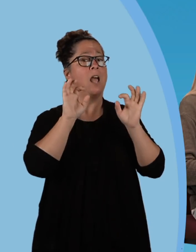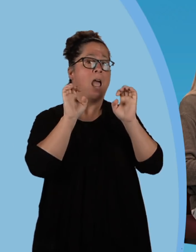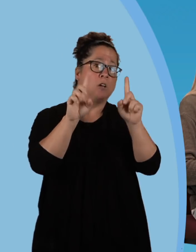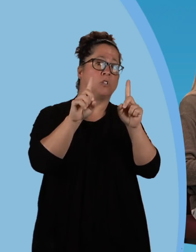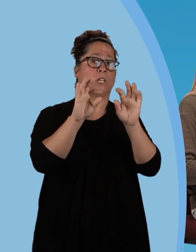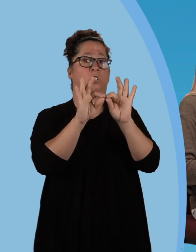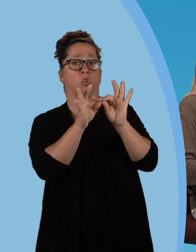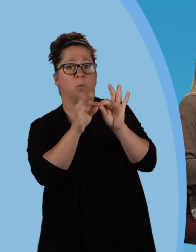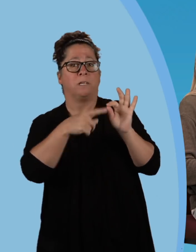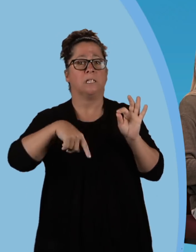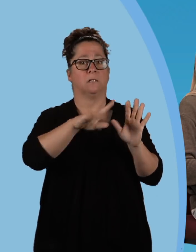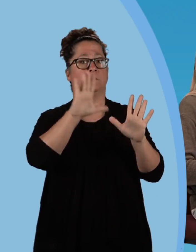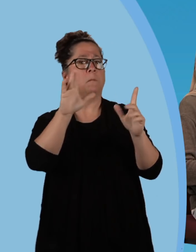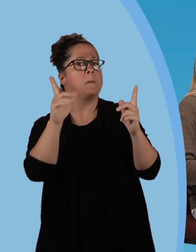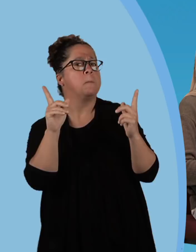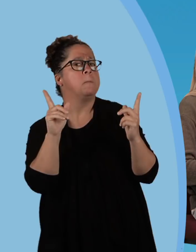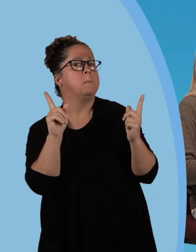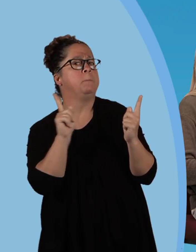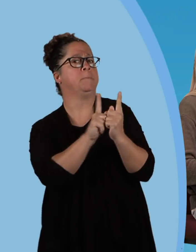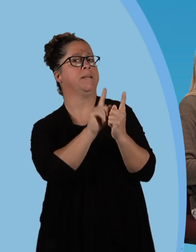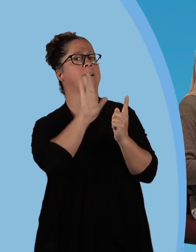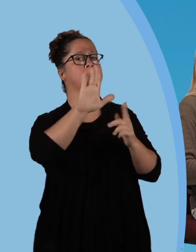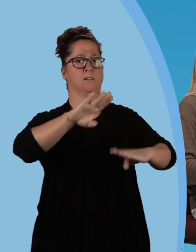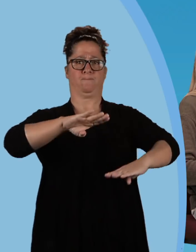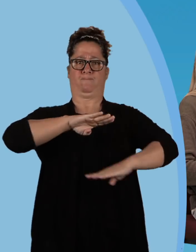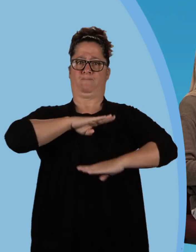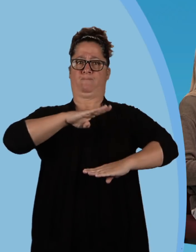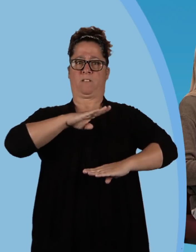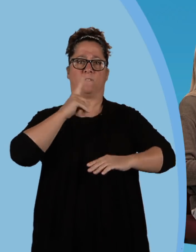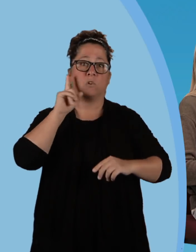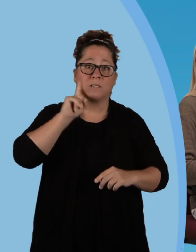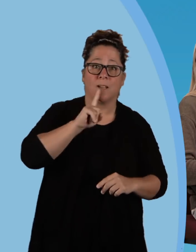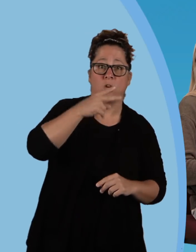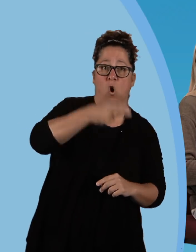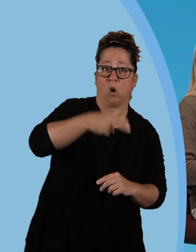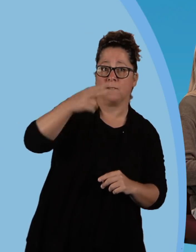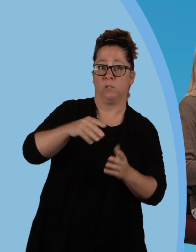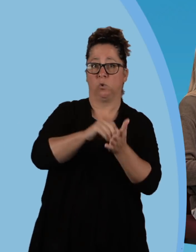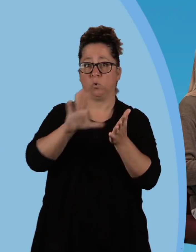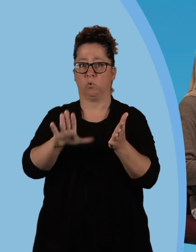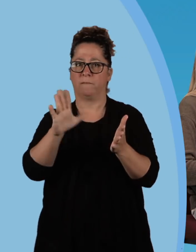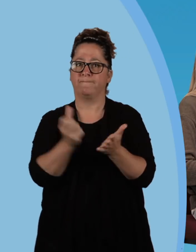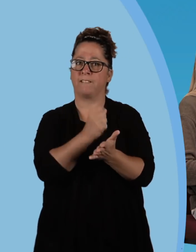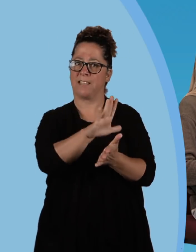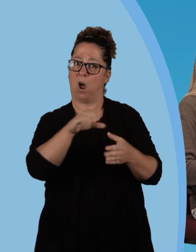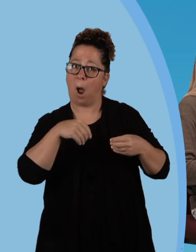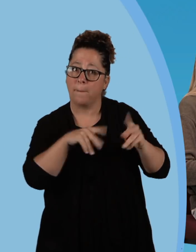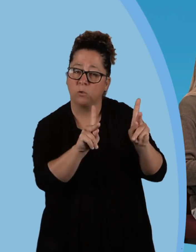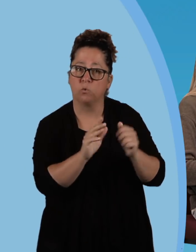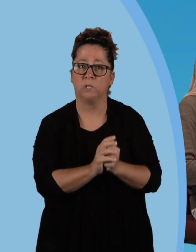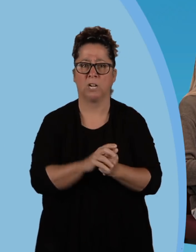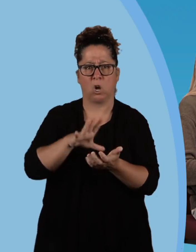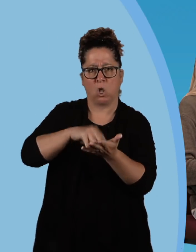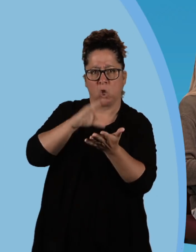main goal is to maximize a deaf or hard of hearing student's learning opportunities. So they really,